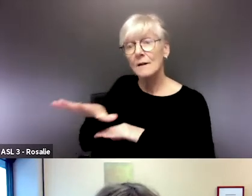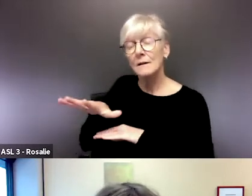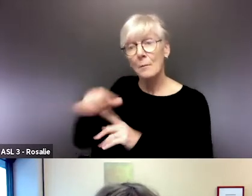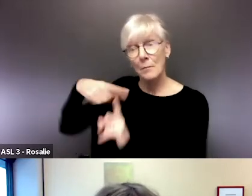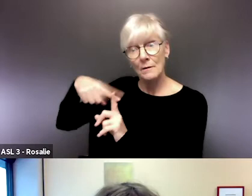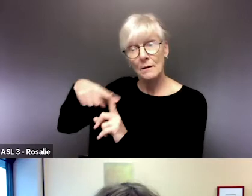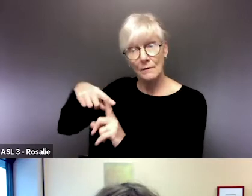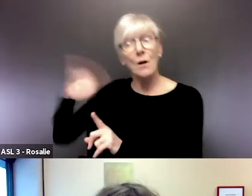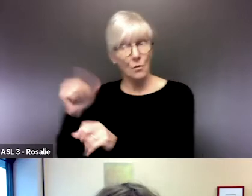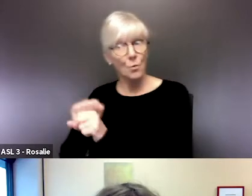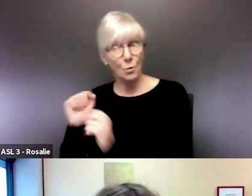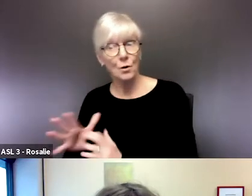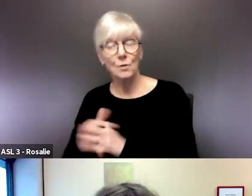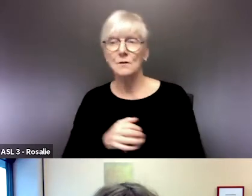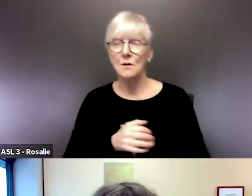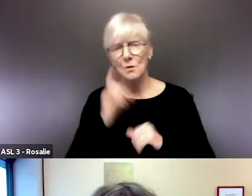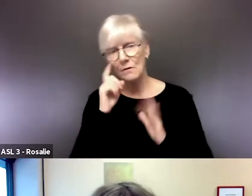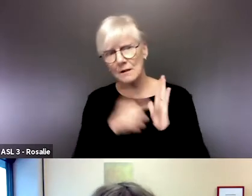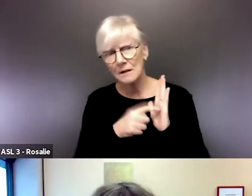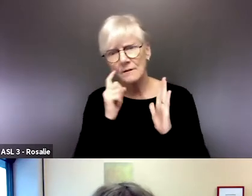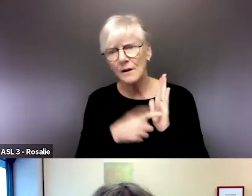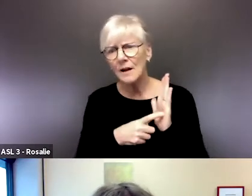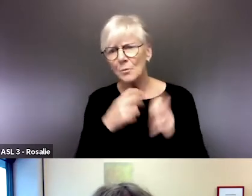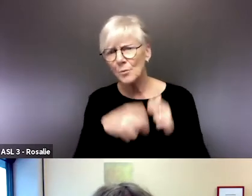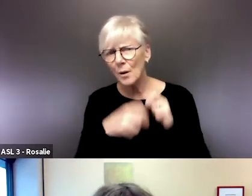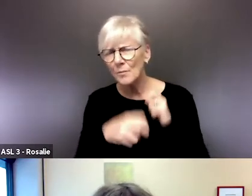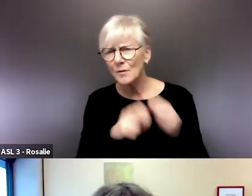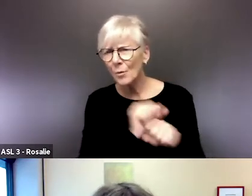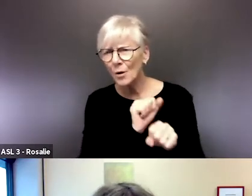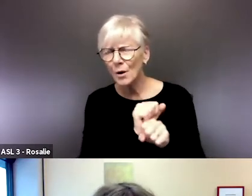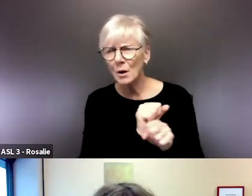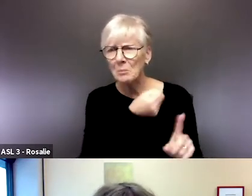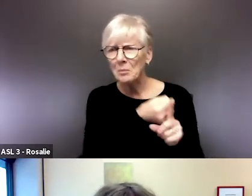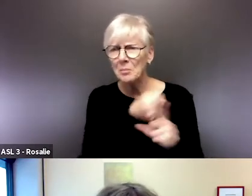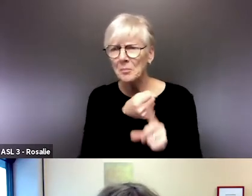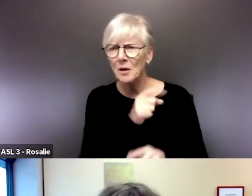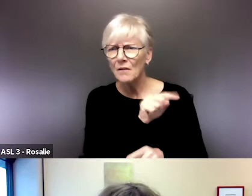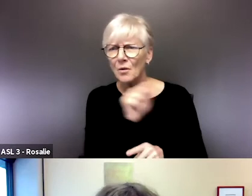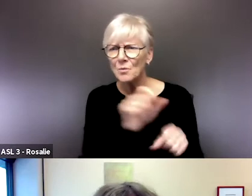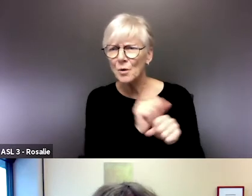on the identification of work-related problems affecting the absent worker, We try to find out